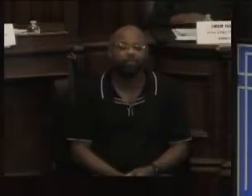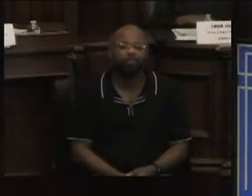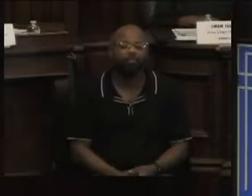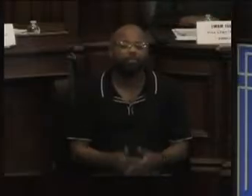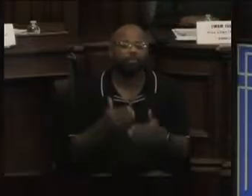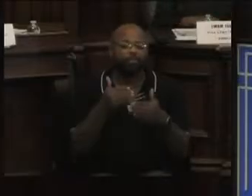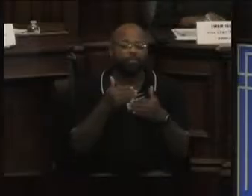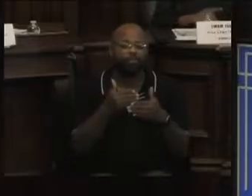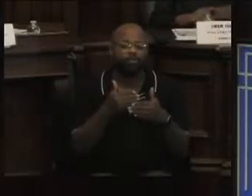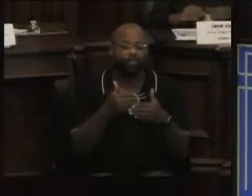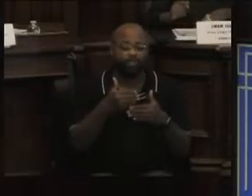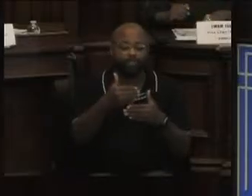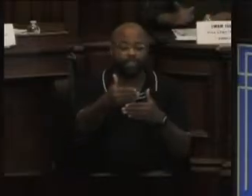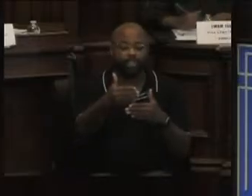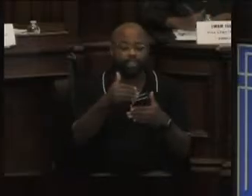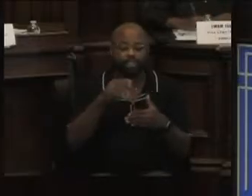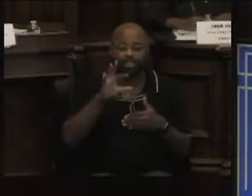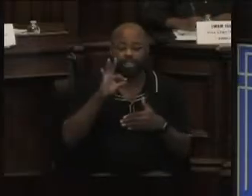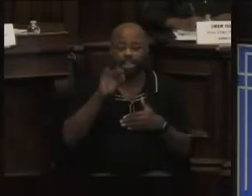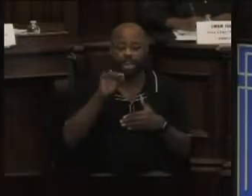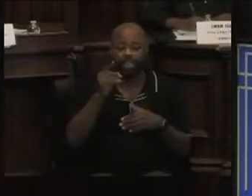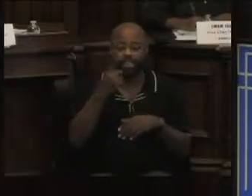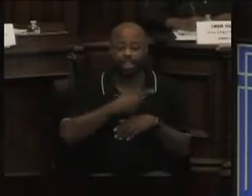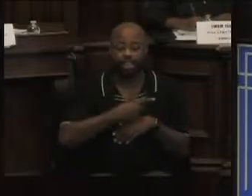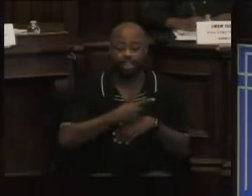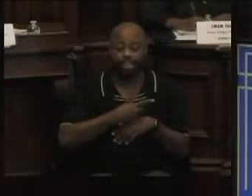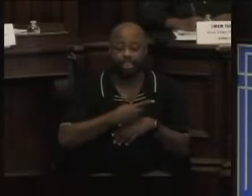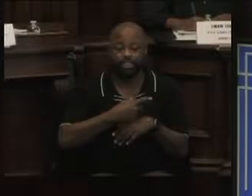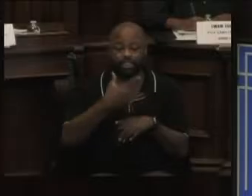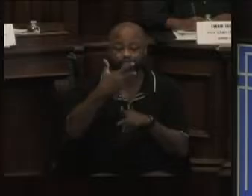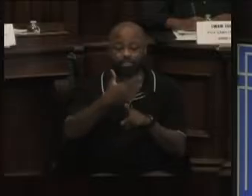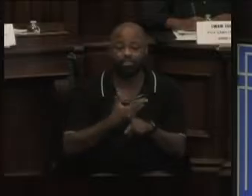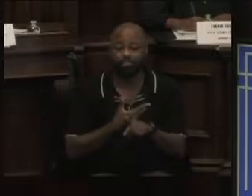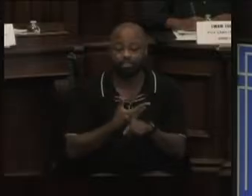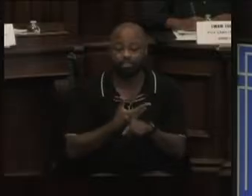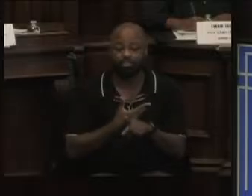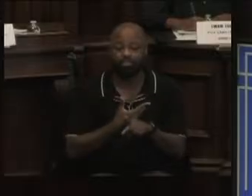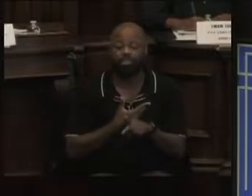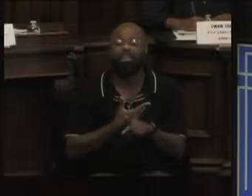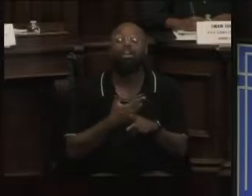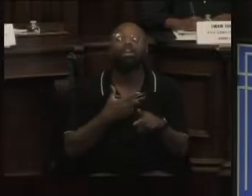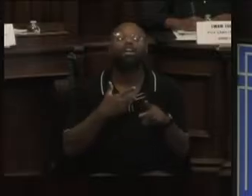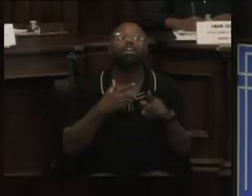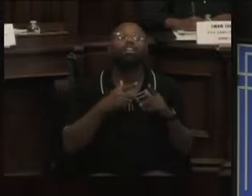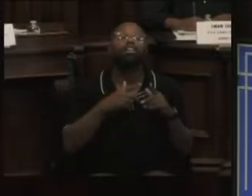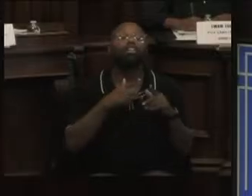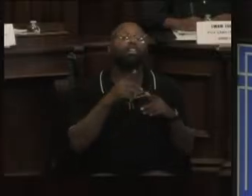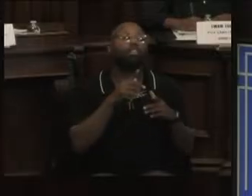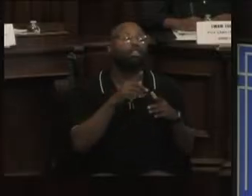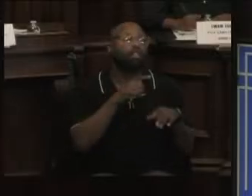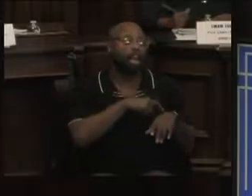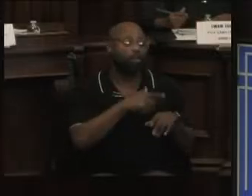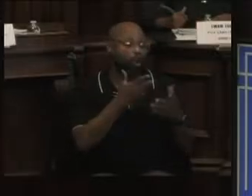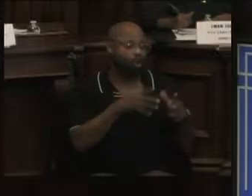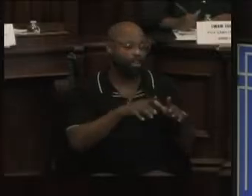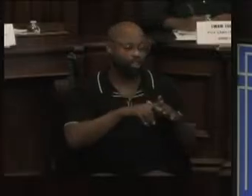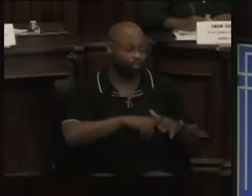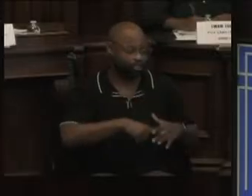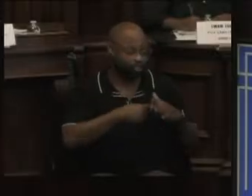listened. So over the next 90